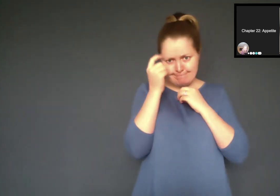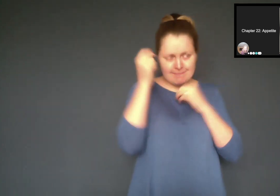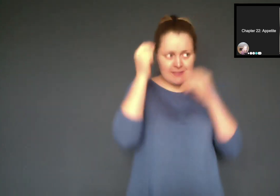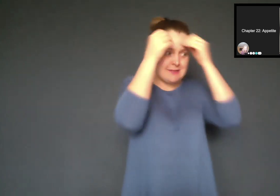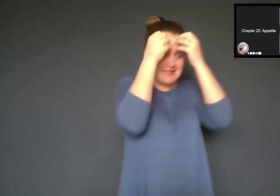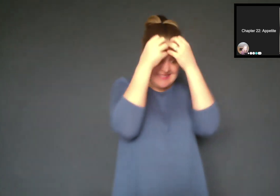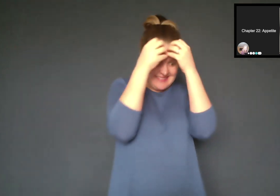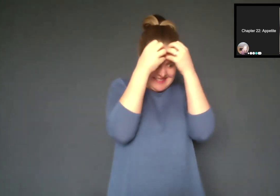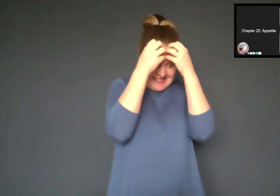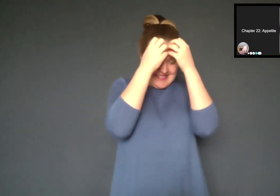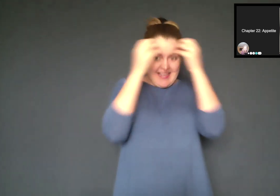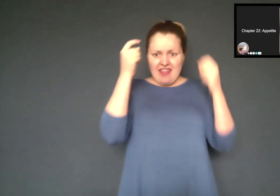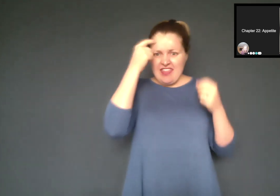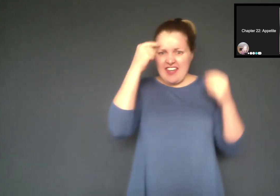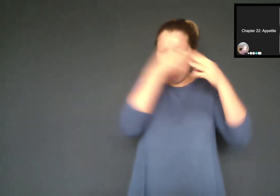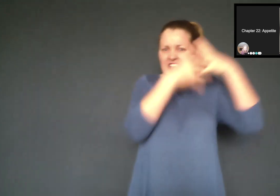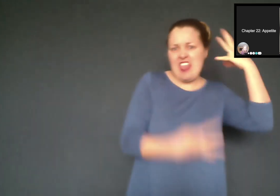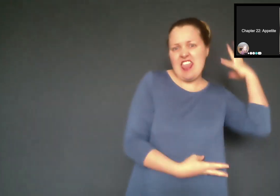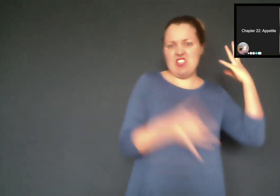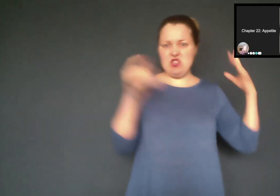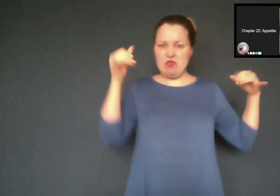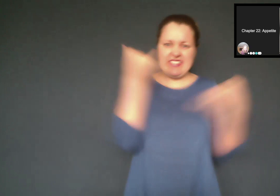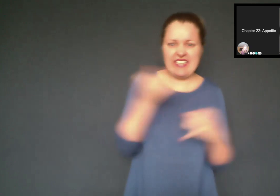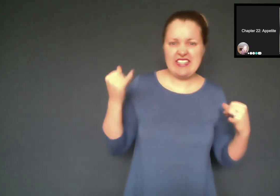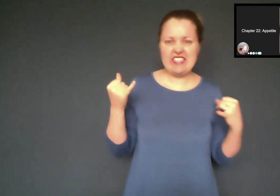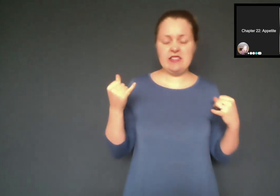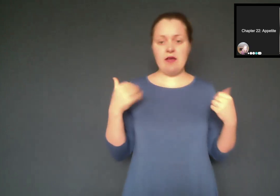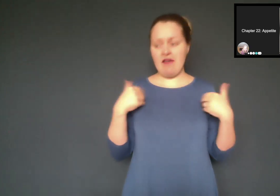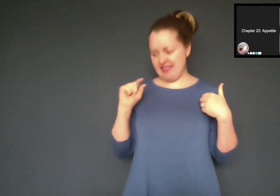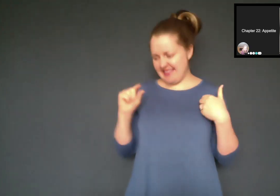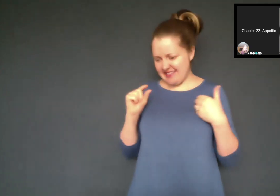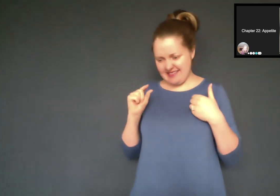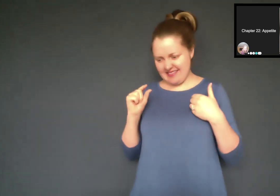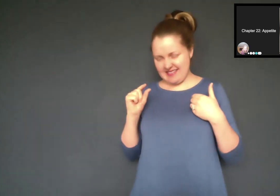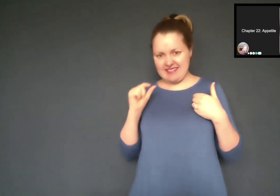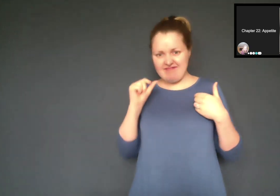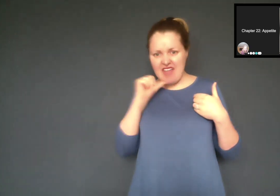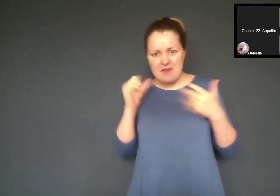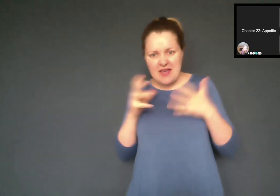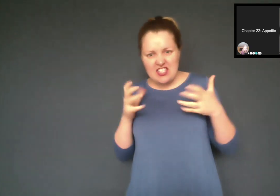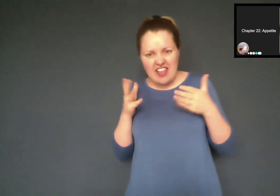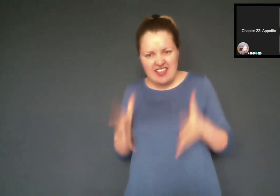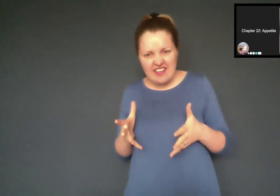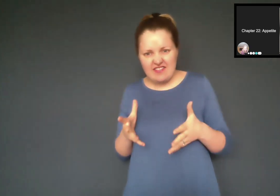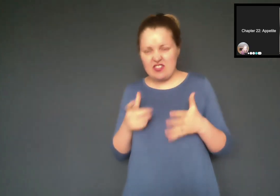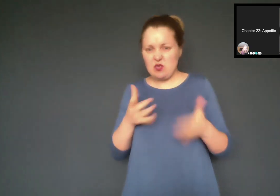his mind was reeling with these ridiculous lists he had little left in the way of demands you may